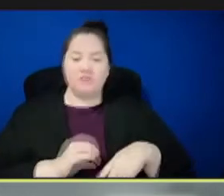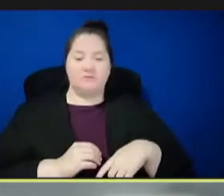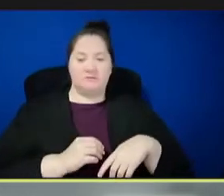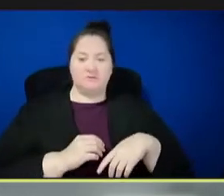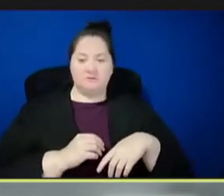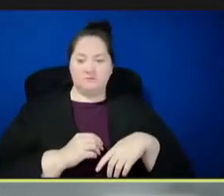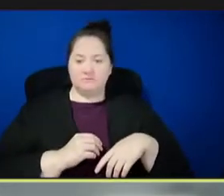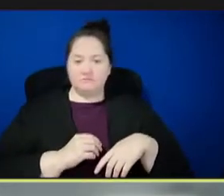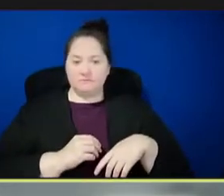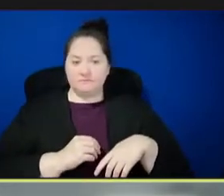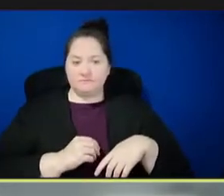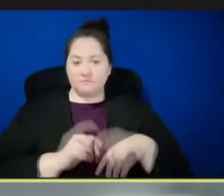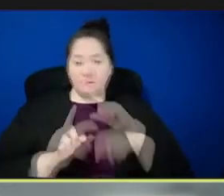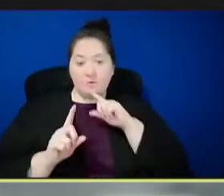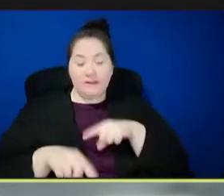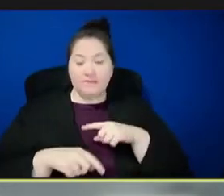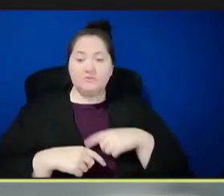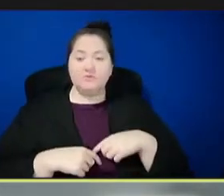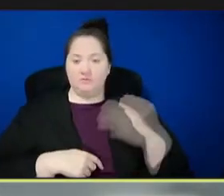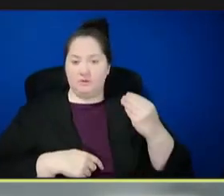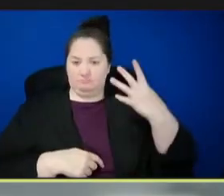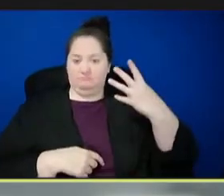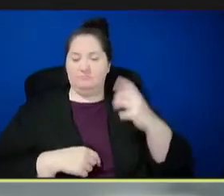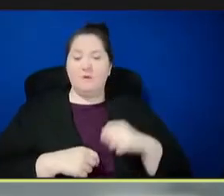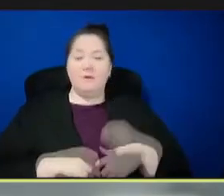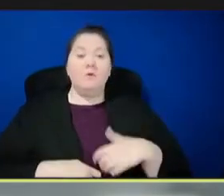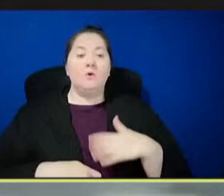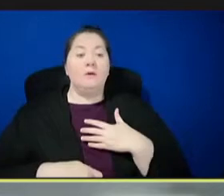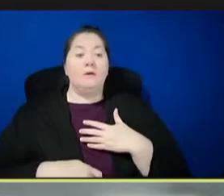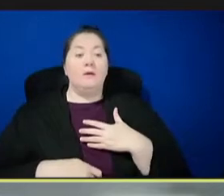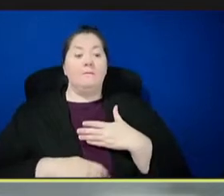and speakers identify themselves before speaking if I did not acknowledge you by